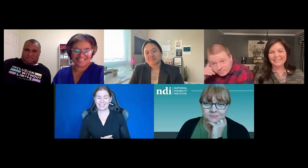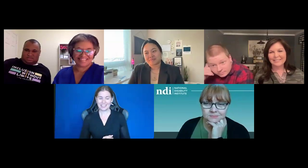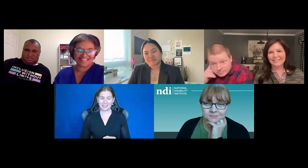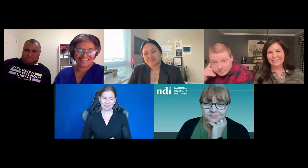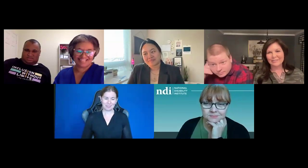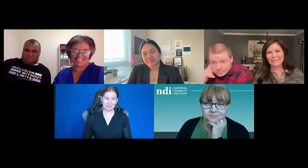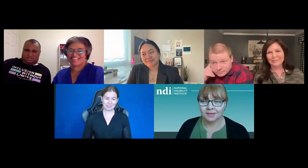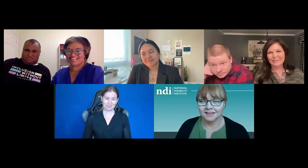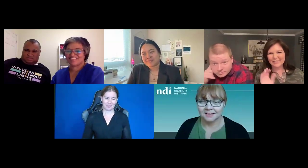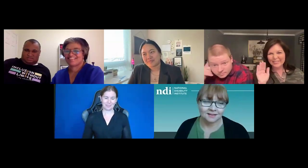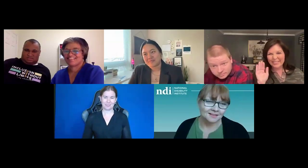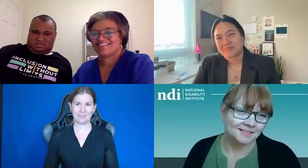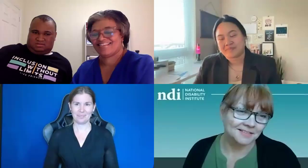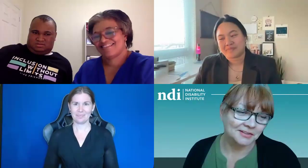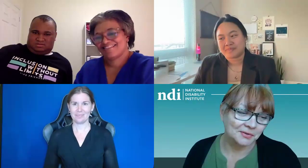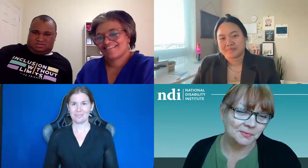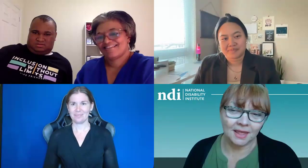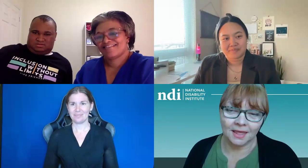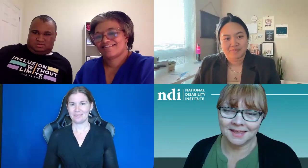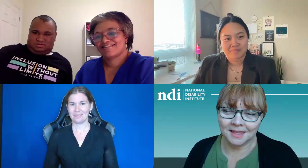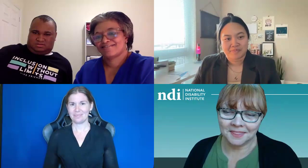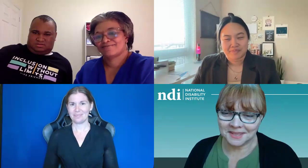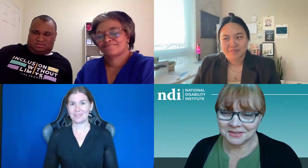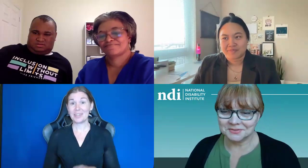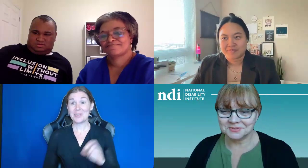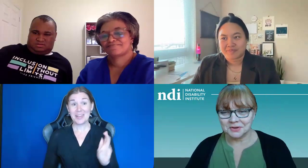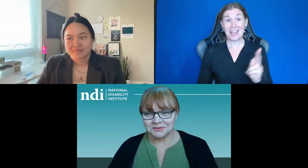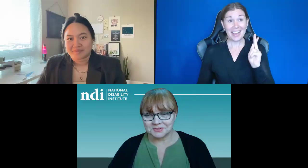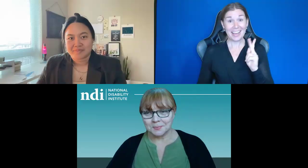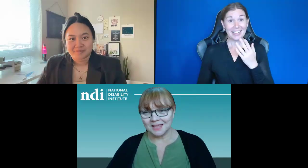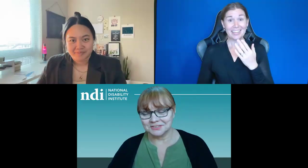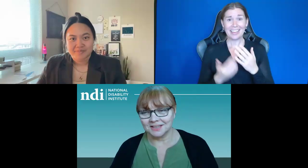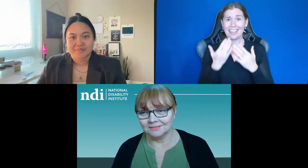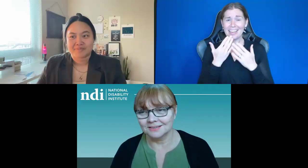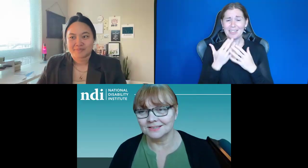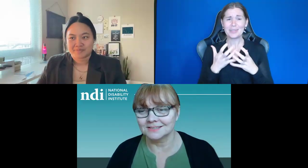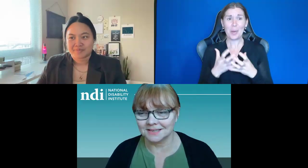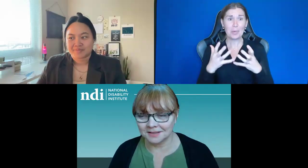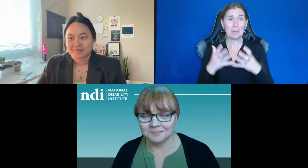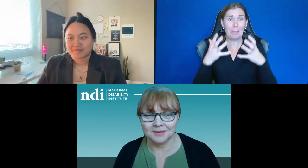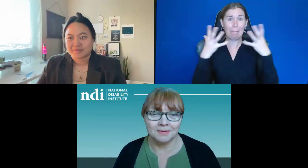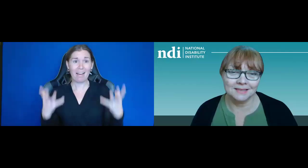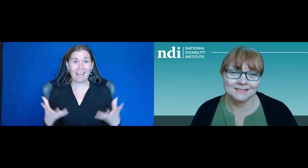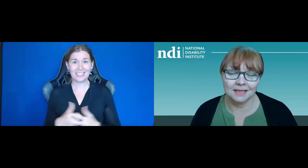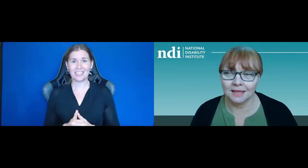Okay, yeah, thank you so, so much. That was amazing.